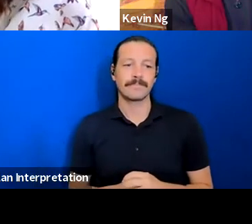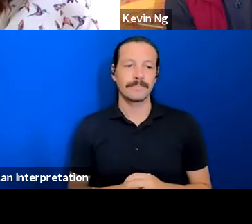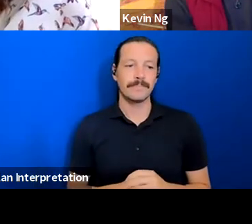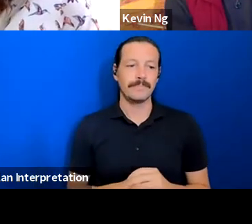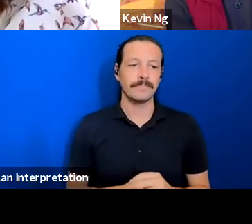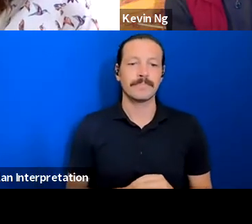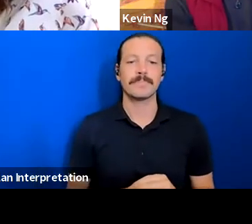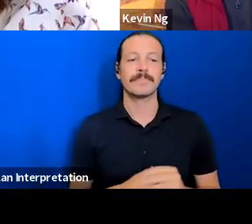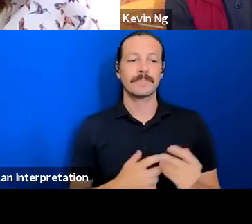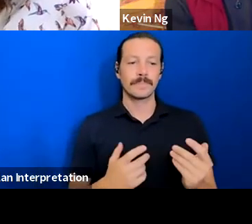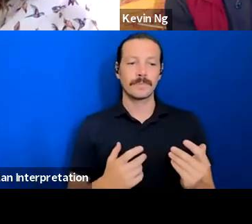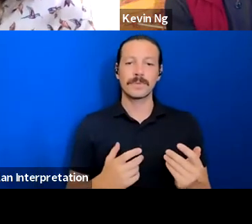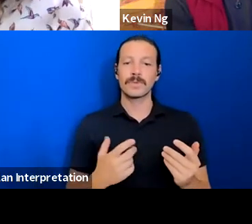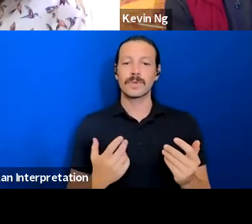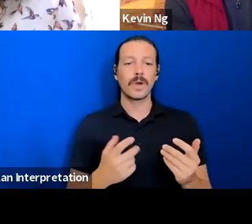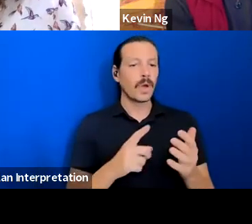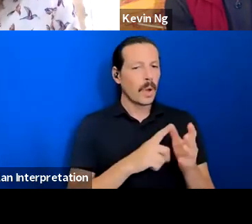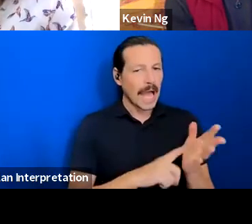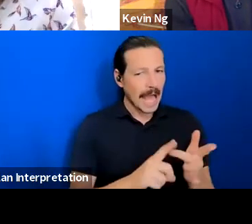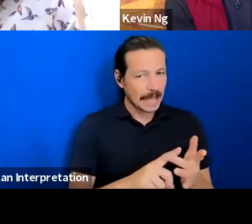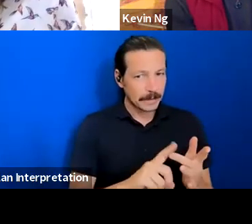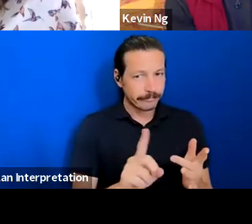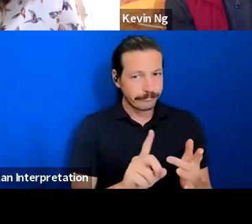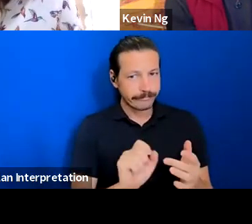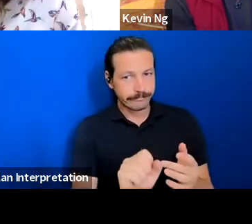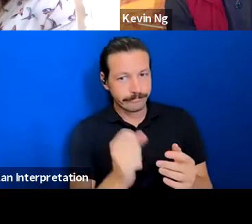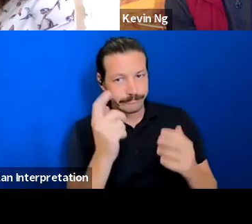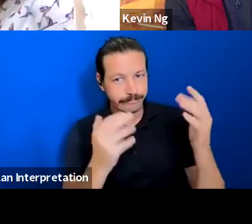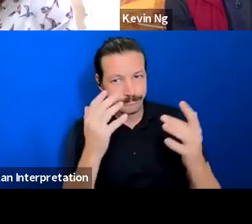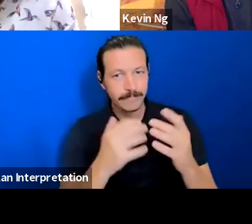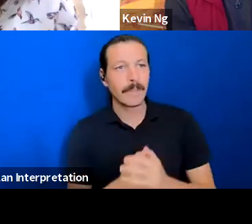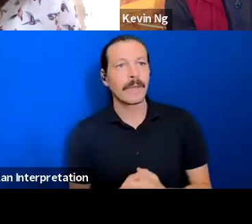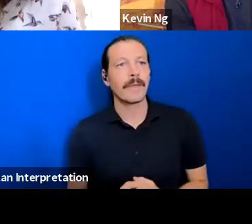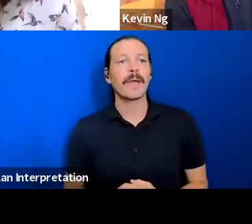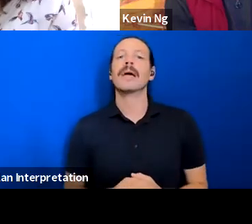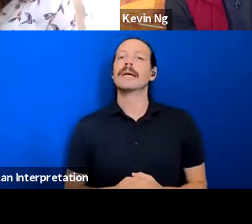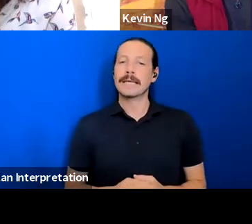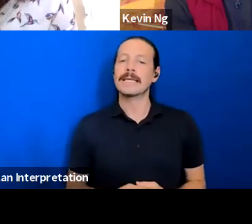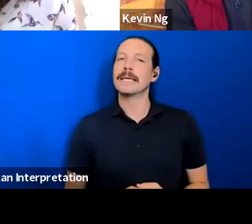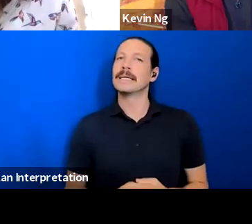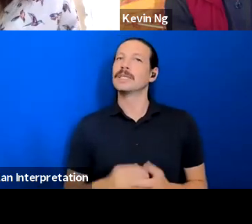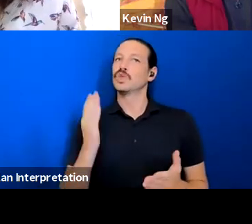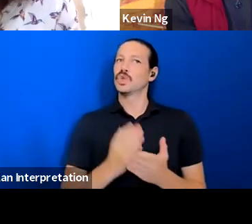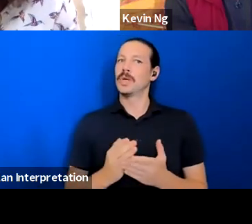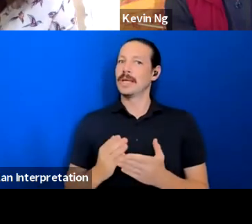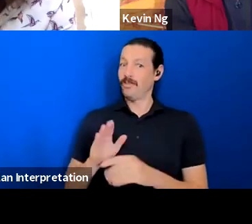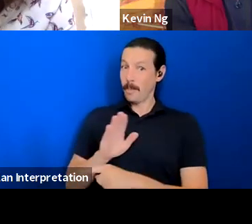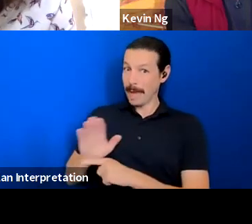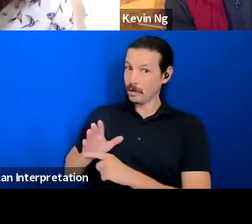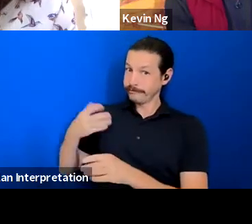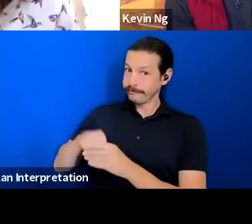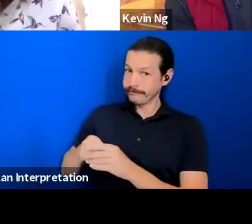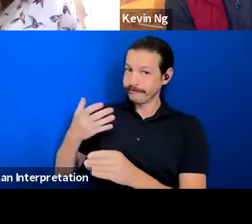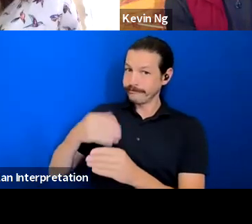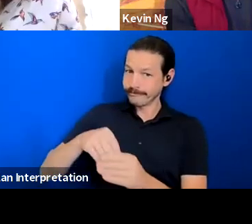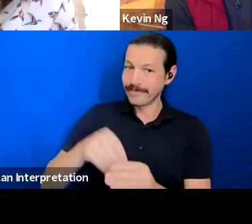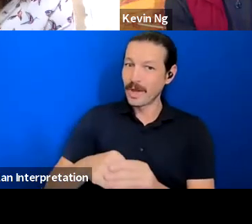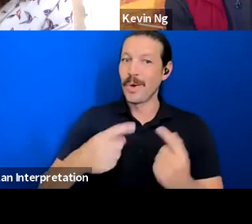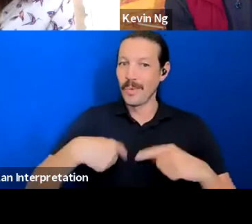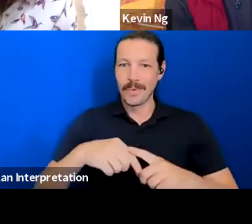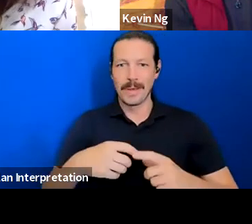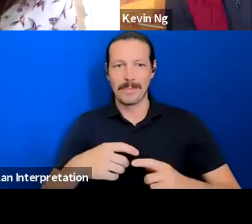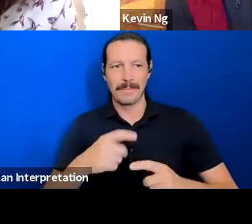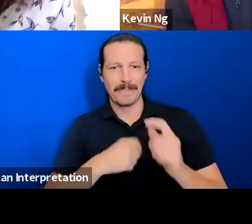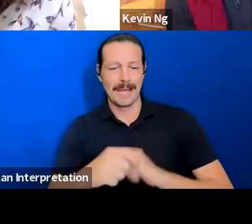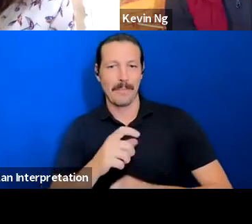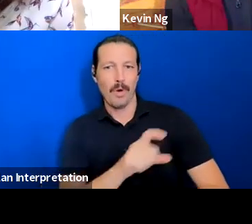It is true that our voices get louder the more we attend the peer sessions. I learned to